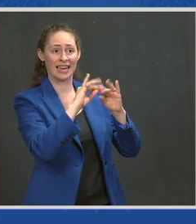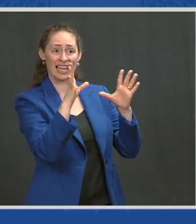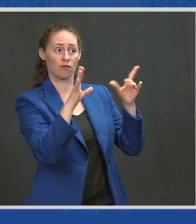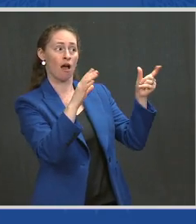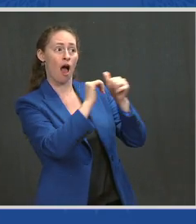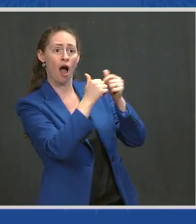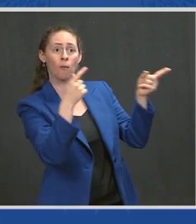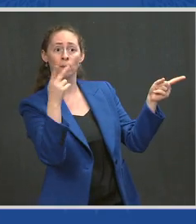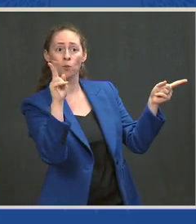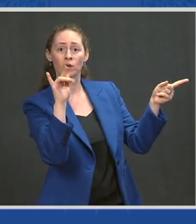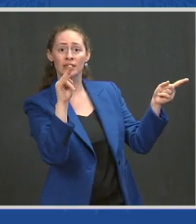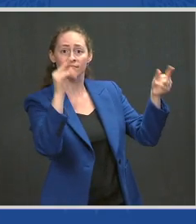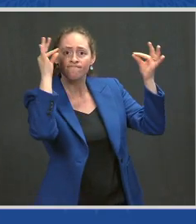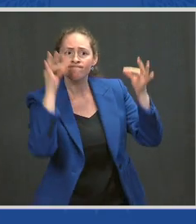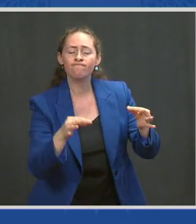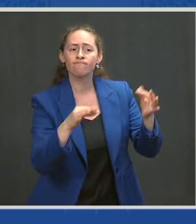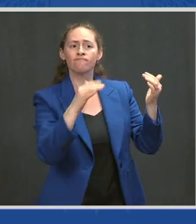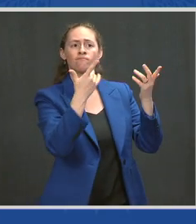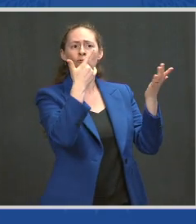to be able to sustain itself as a great --